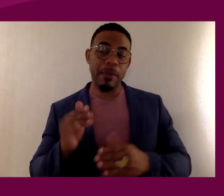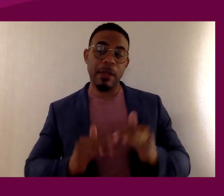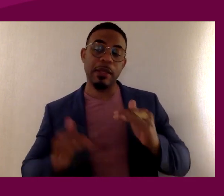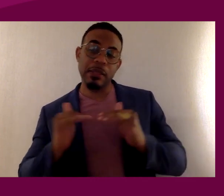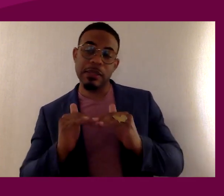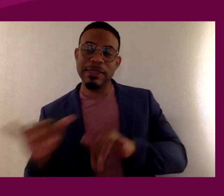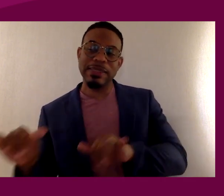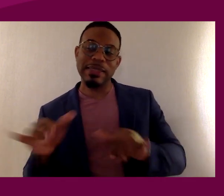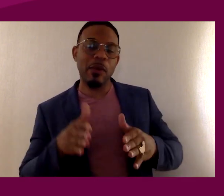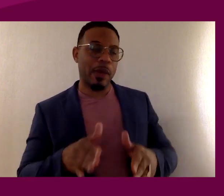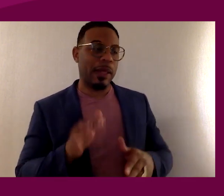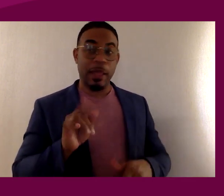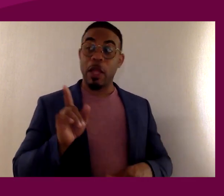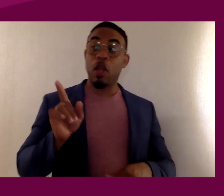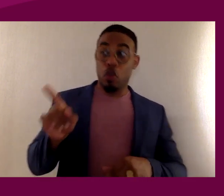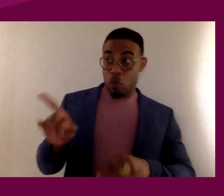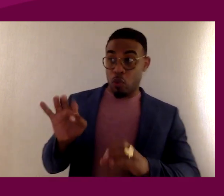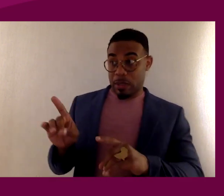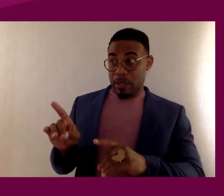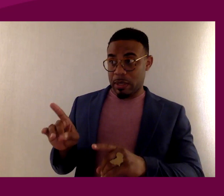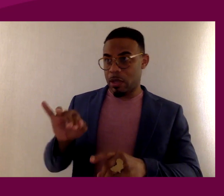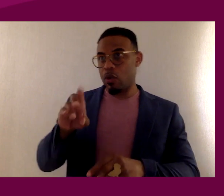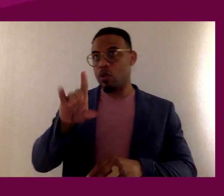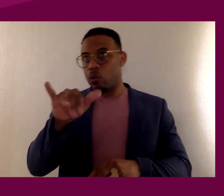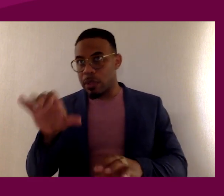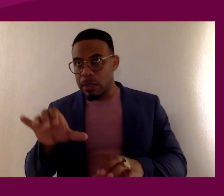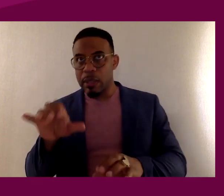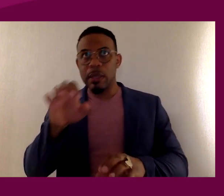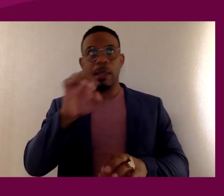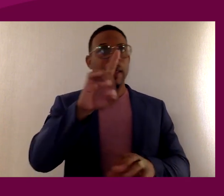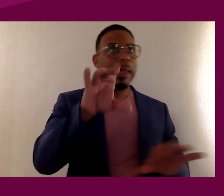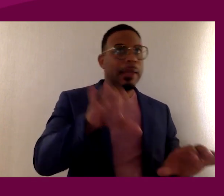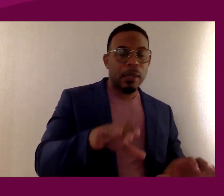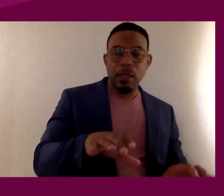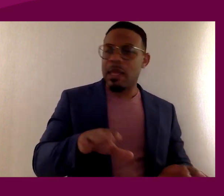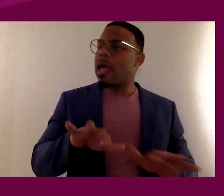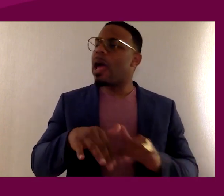for disability rights and disability justice, in the same way that you did and that Judy